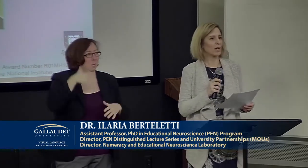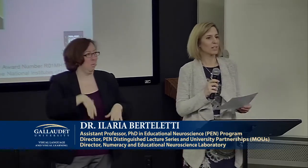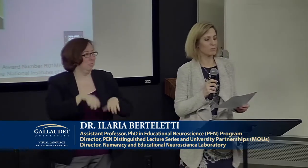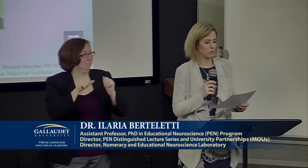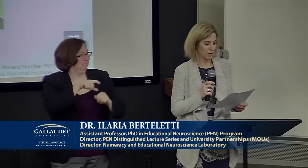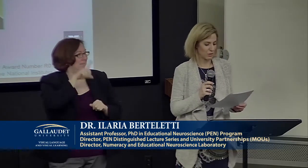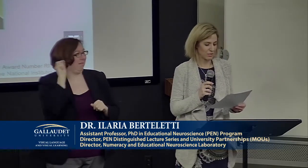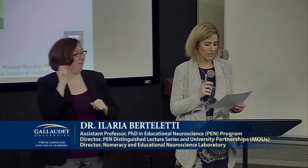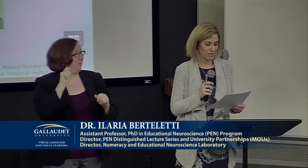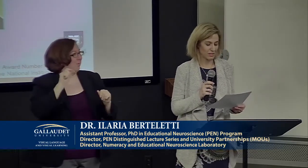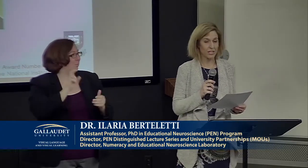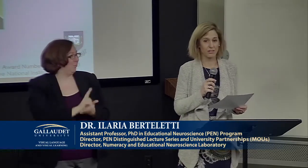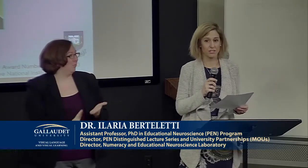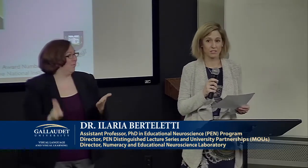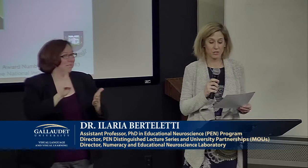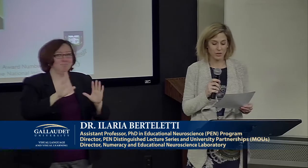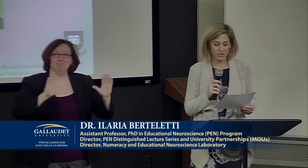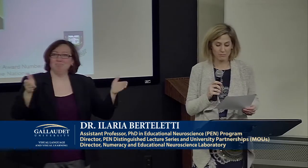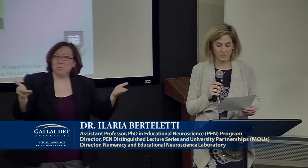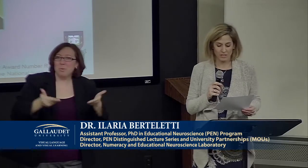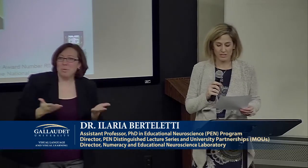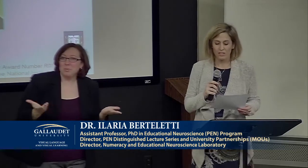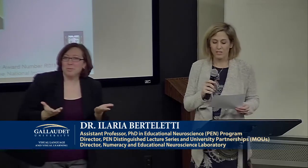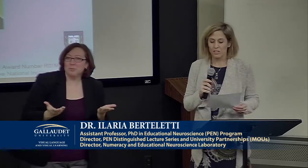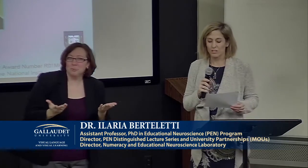Welcome to those here in the auditorium,